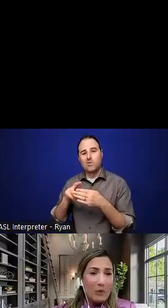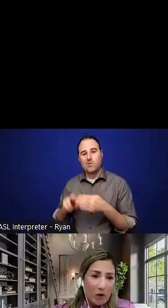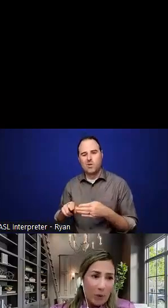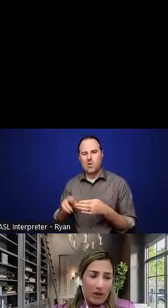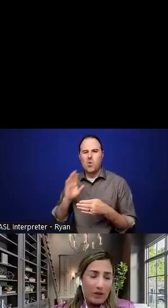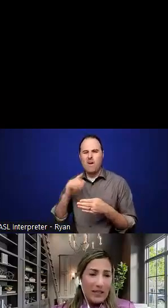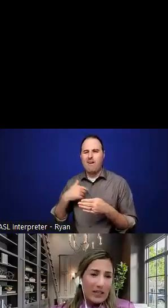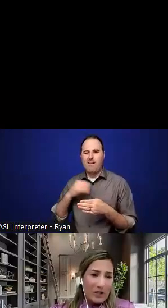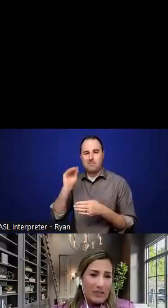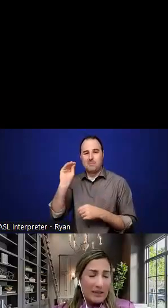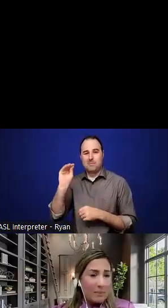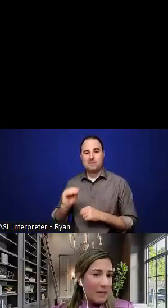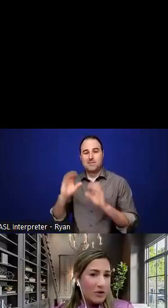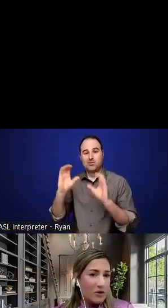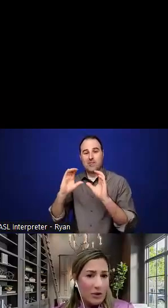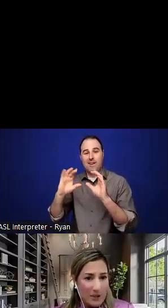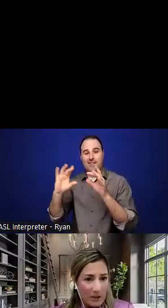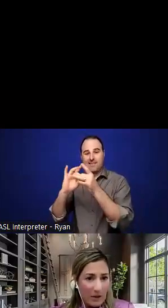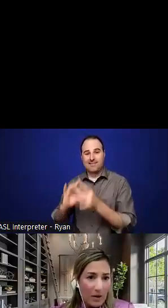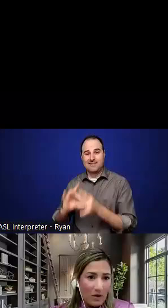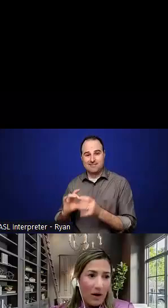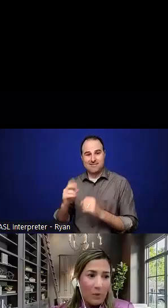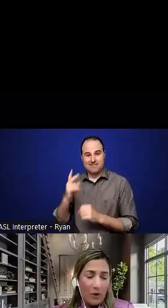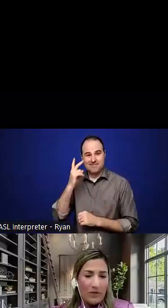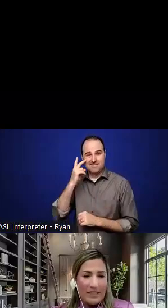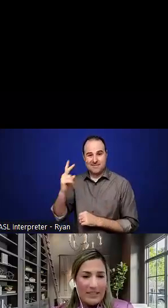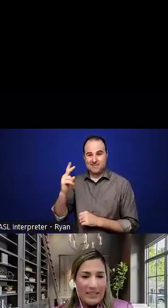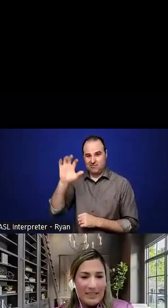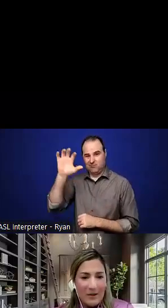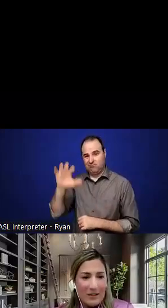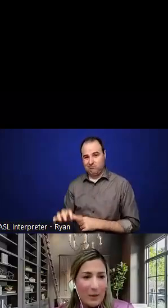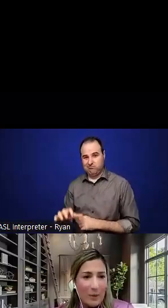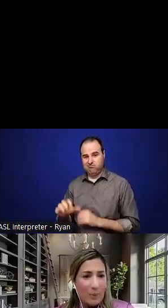for where you can actually see the manuscripts on a lot more of these details that I won't be